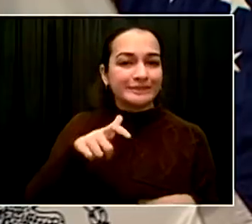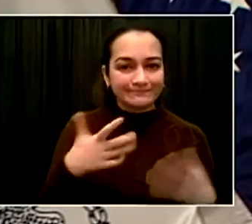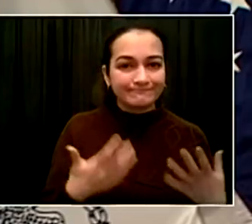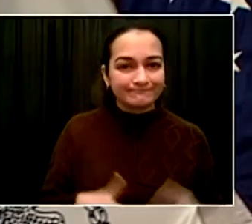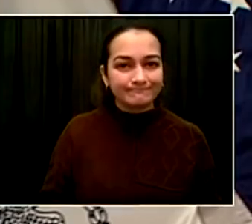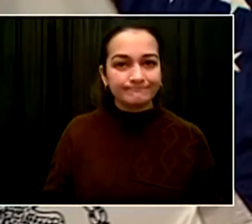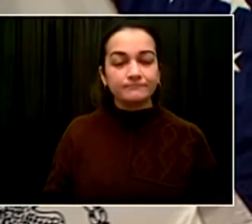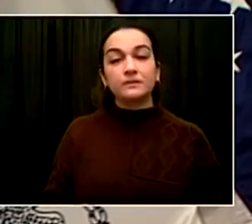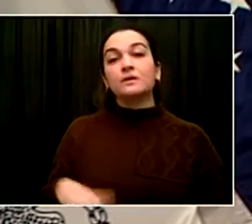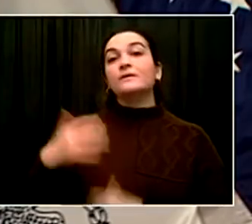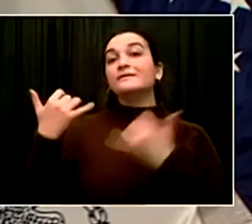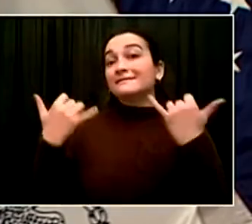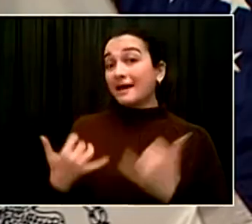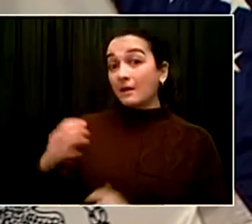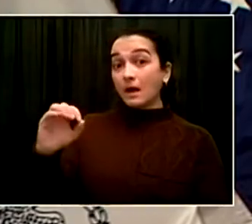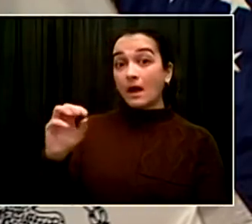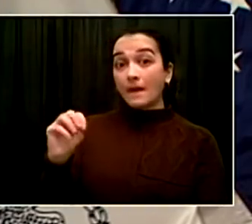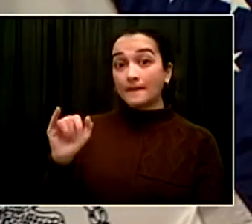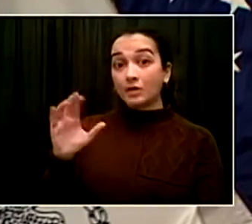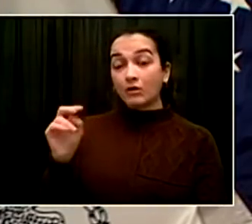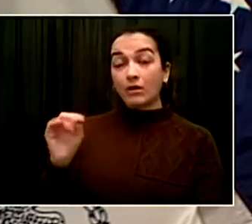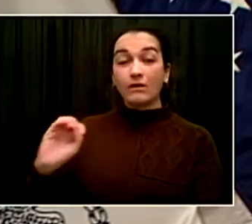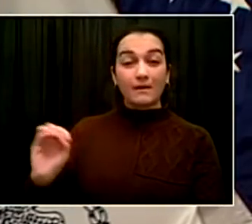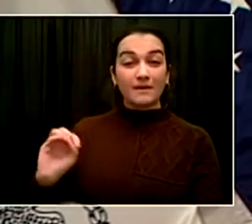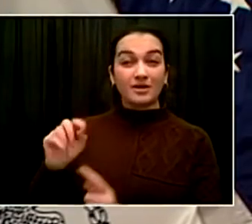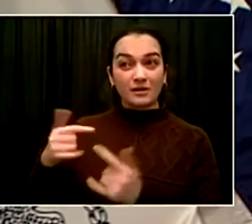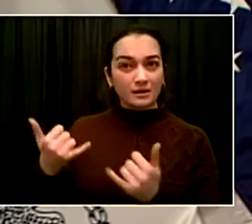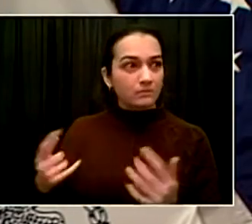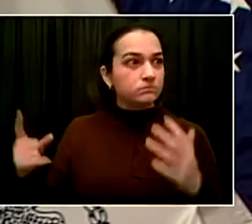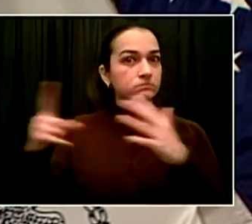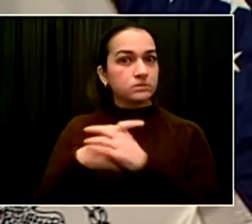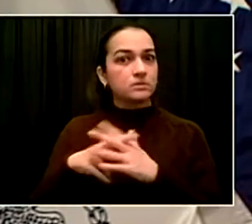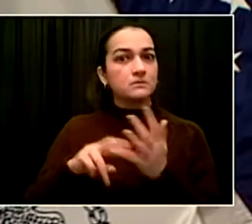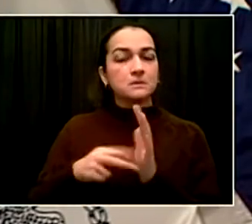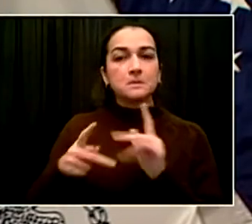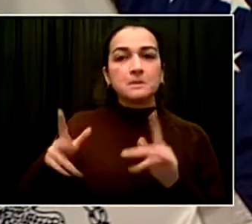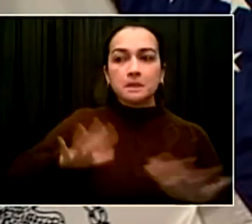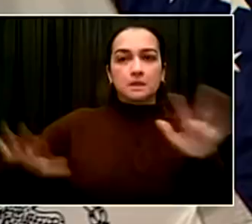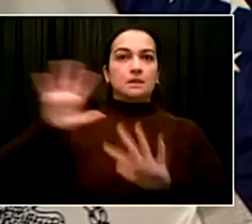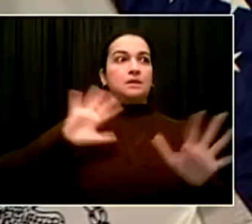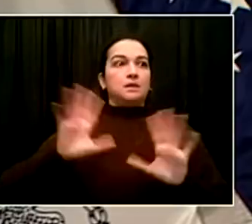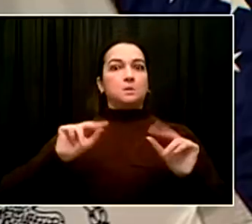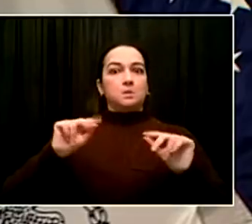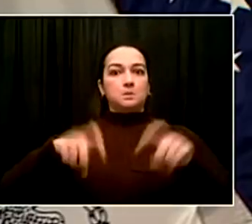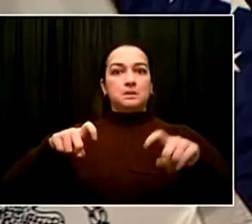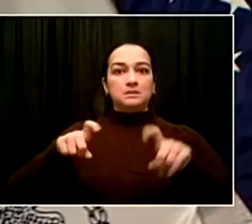IN A DIFFERENT REALITY AND THIS HAS BEEN SINCE TWO YEARS OF